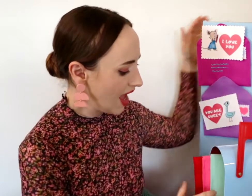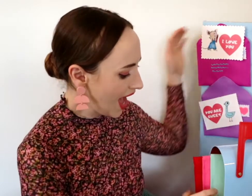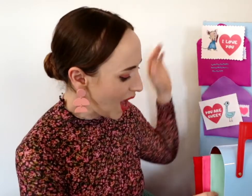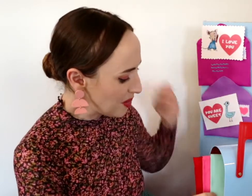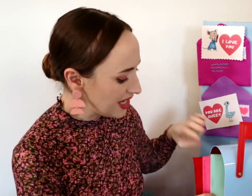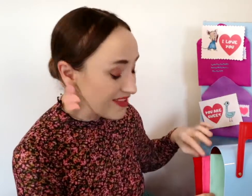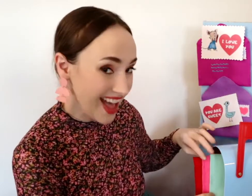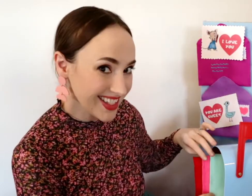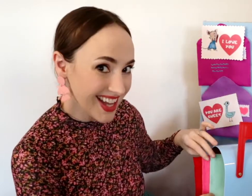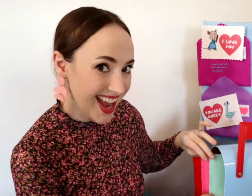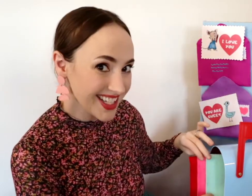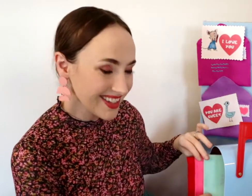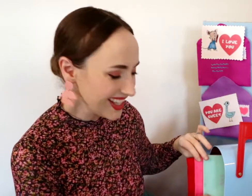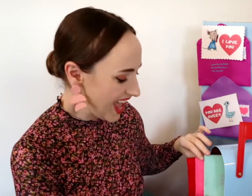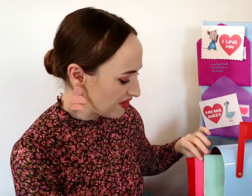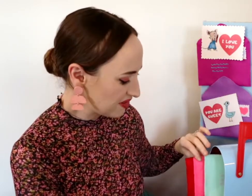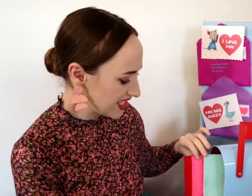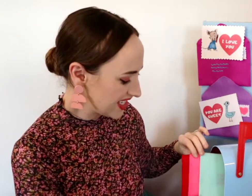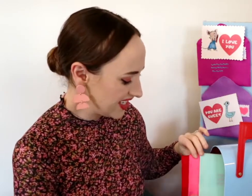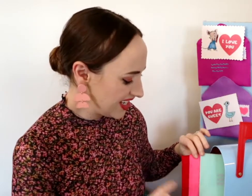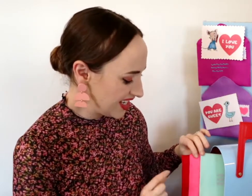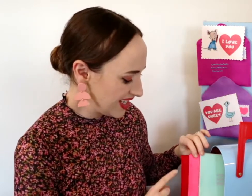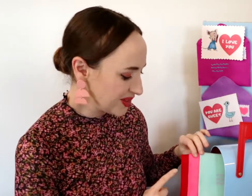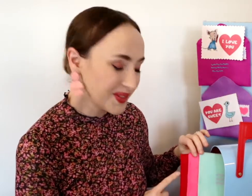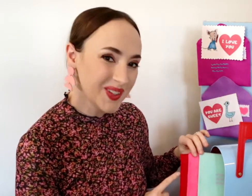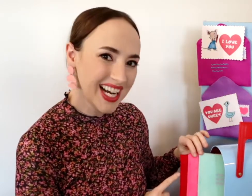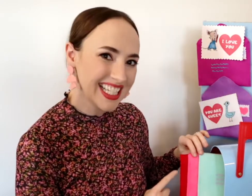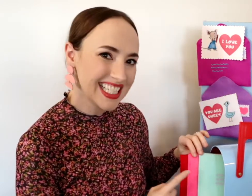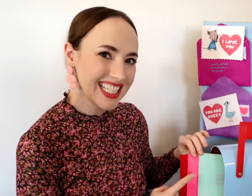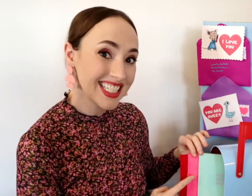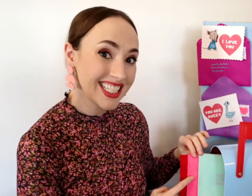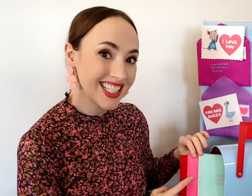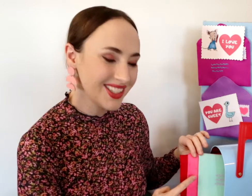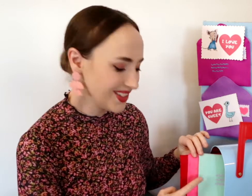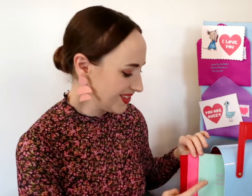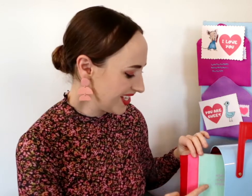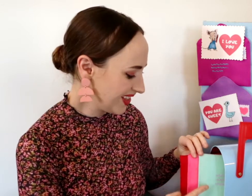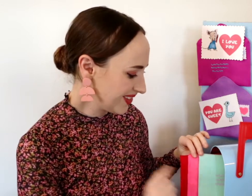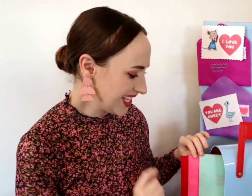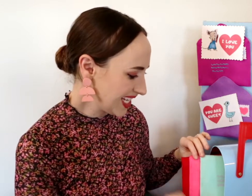How many valentines are left? One, two, three